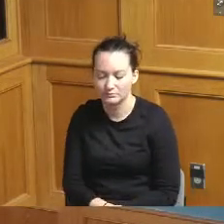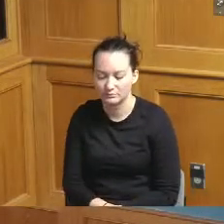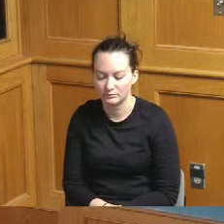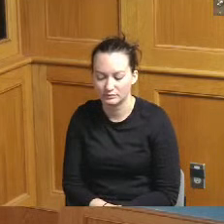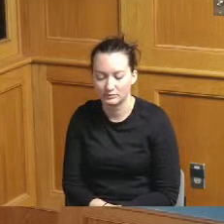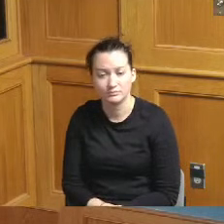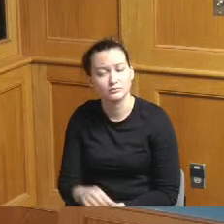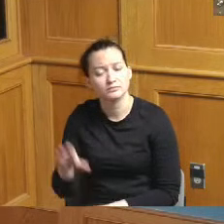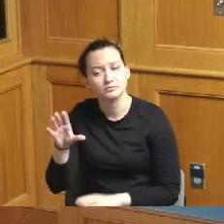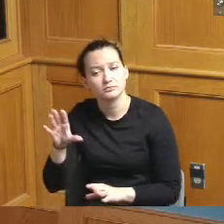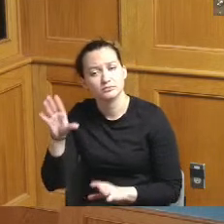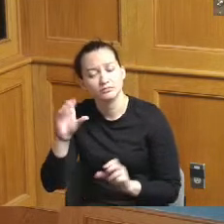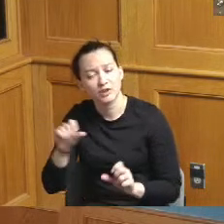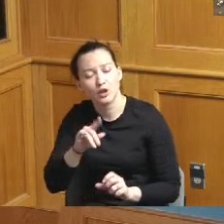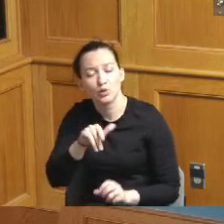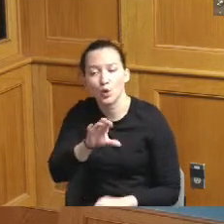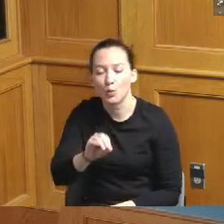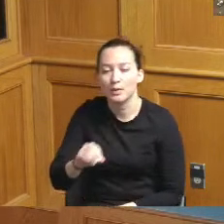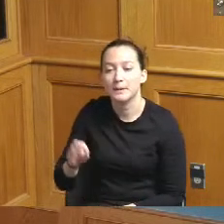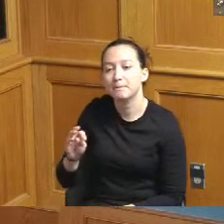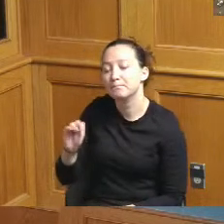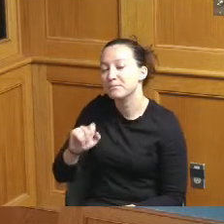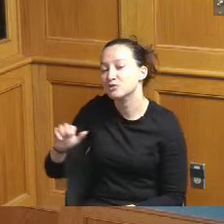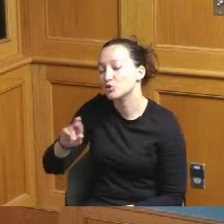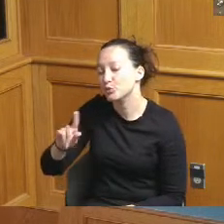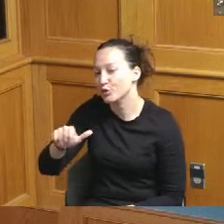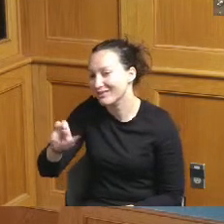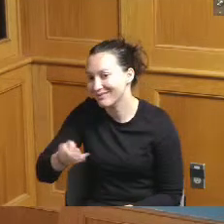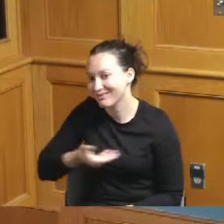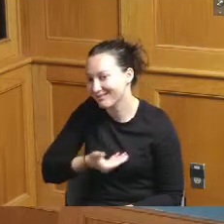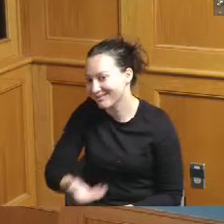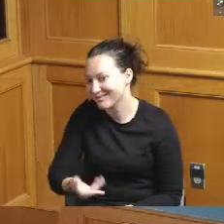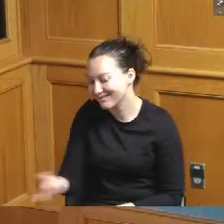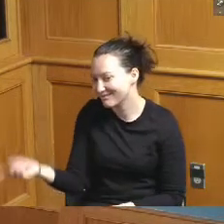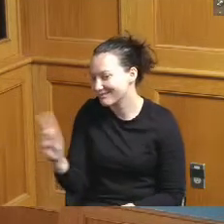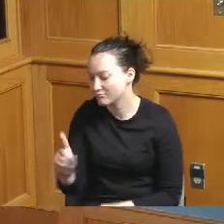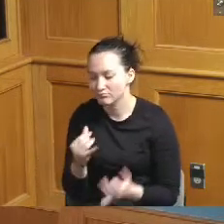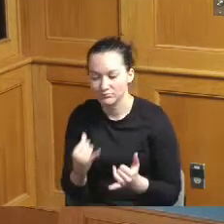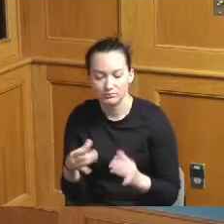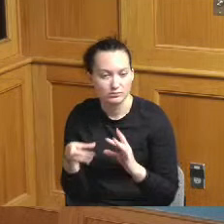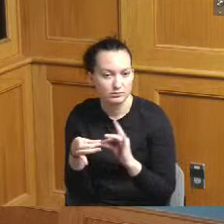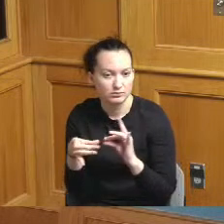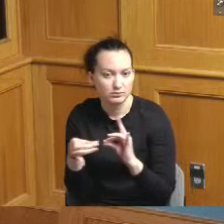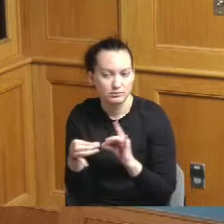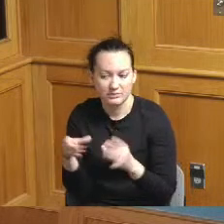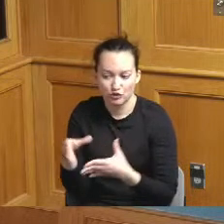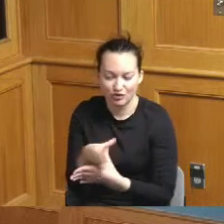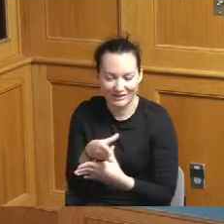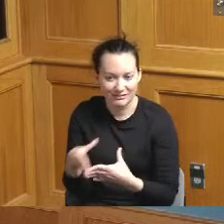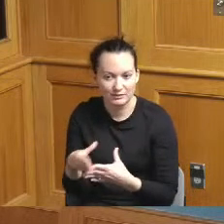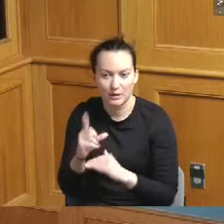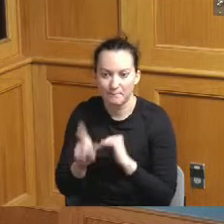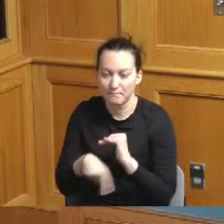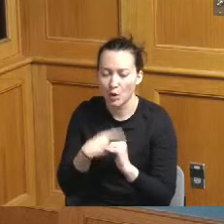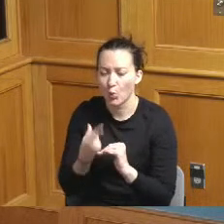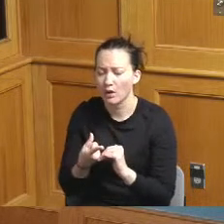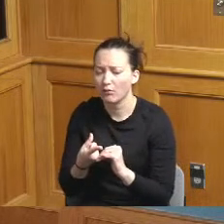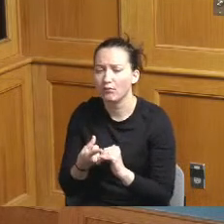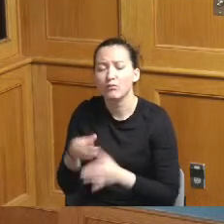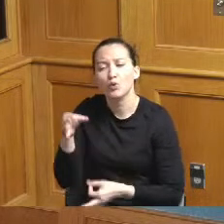Aluotto and Mr Brogan for inviting me here today to talk and share a bit about the court of appeals